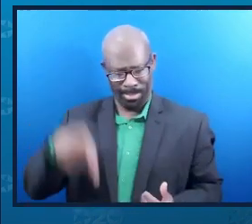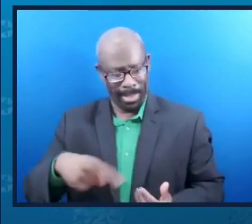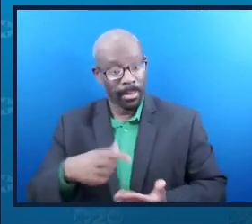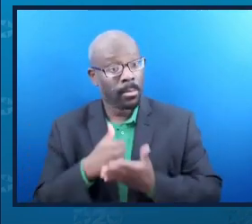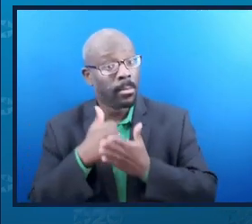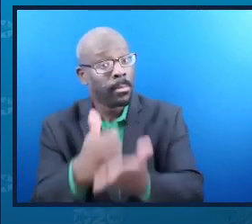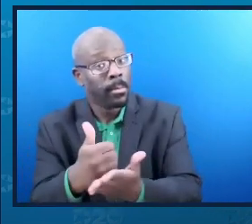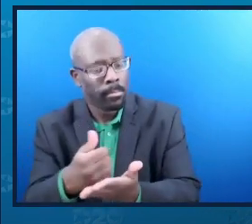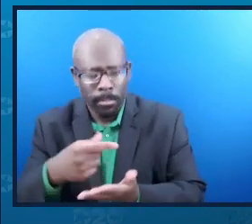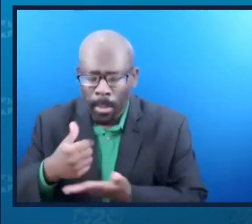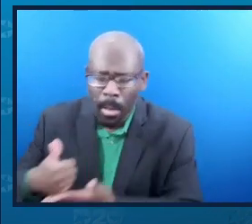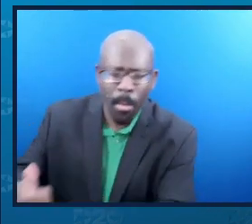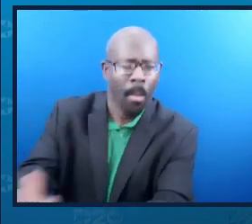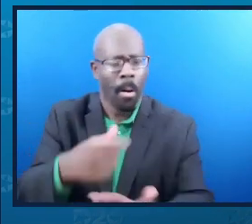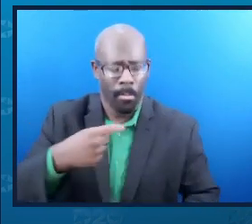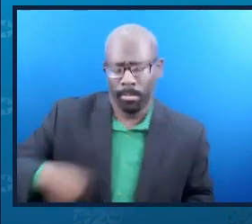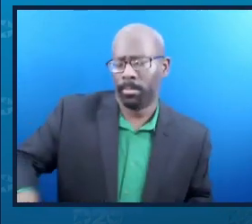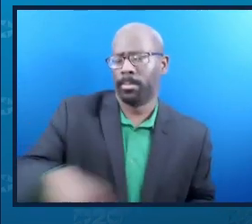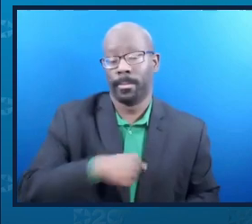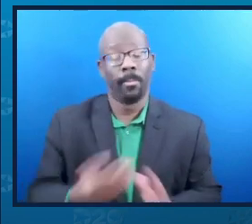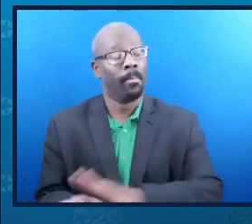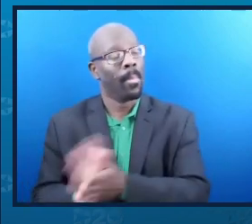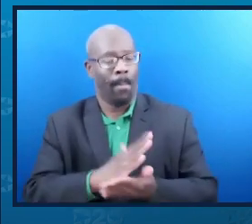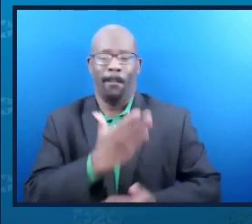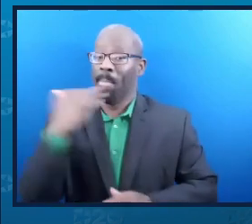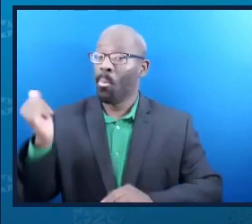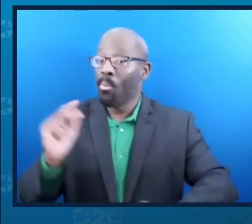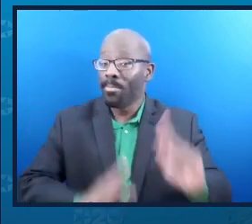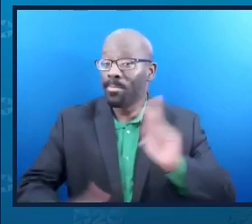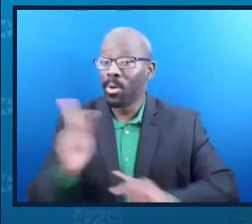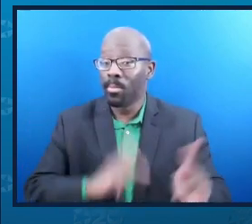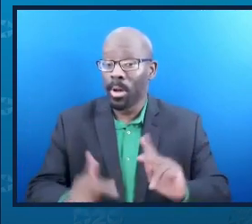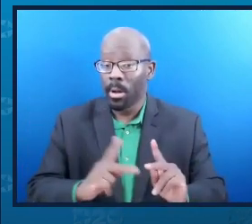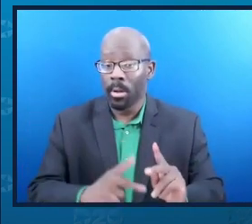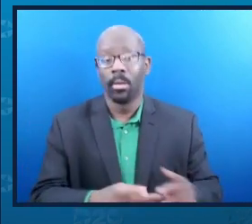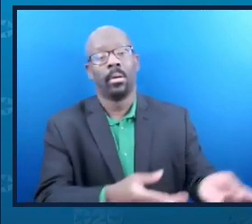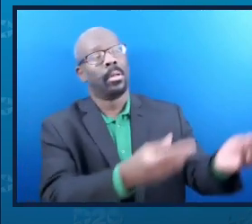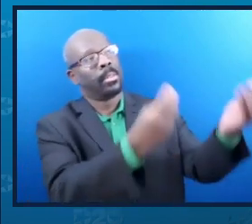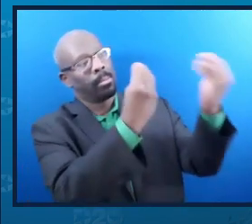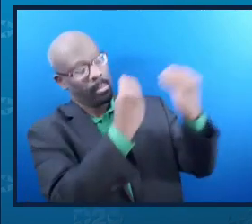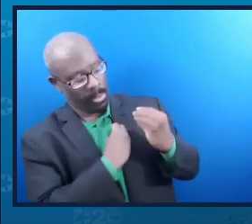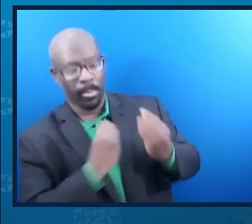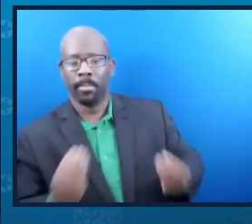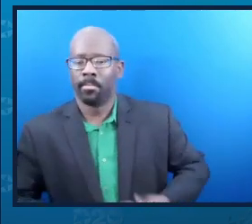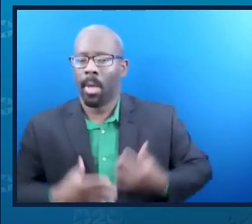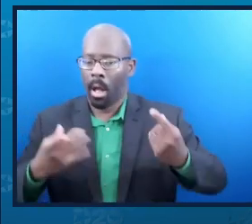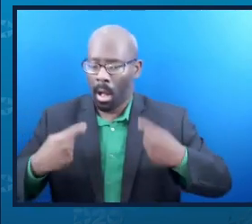BRING US TO OUR BESTSELVES AND